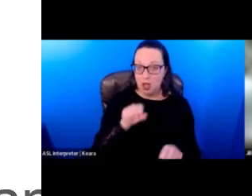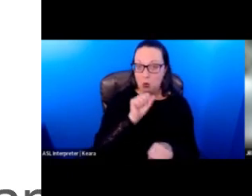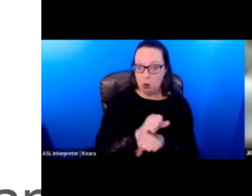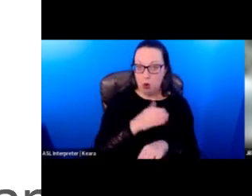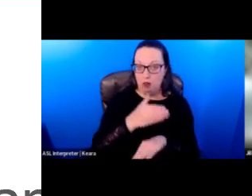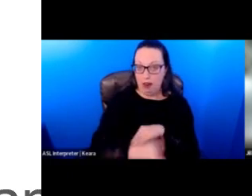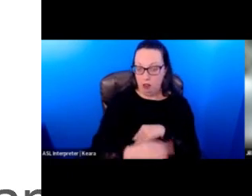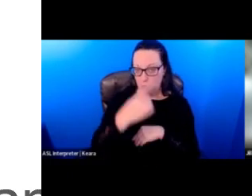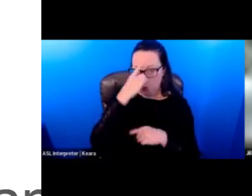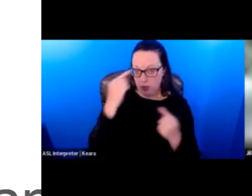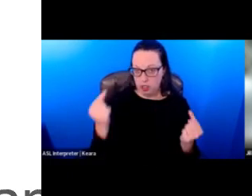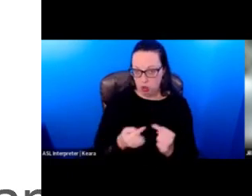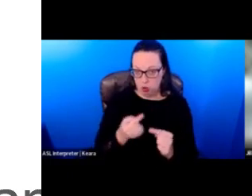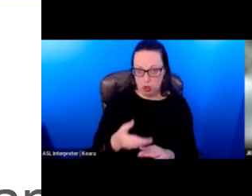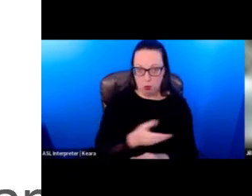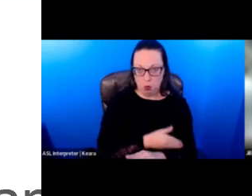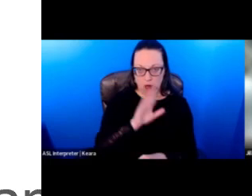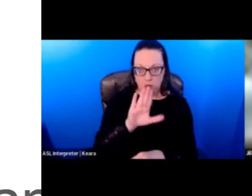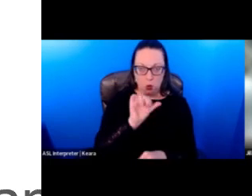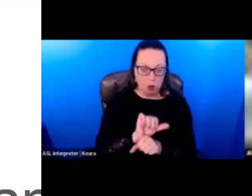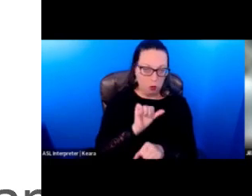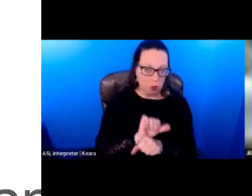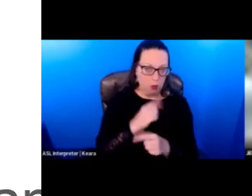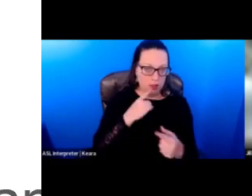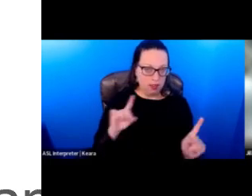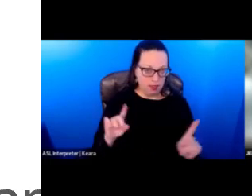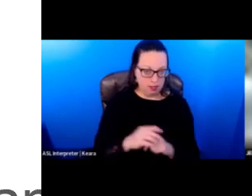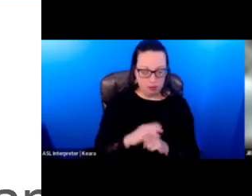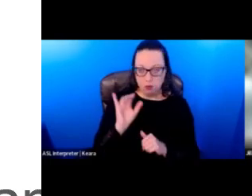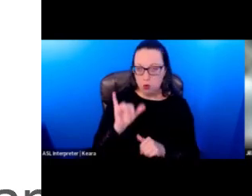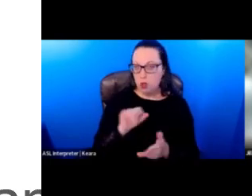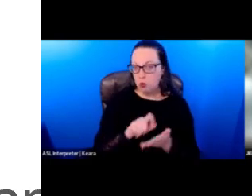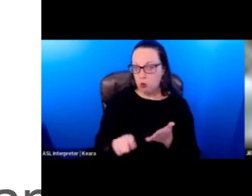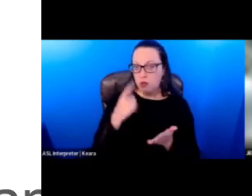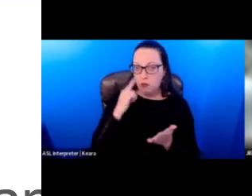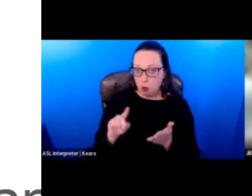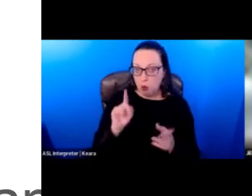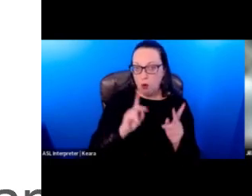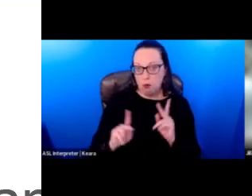Your Employment Success. So obviously, it's been written for people with brain injury. On the